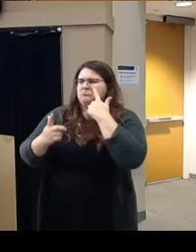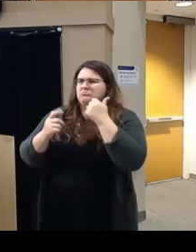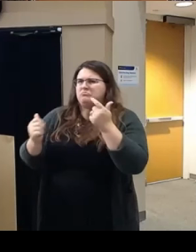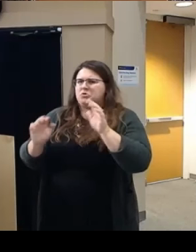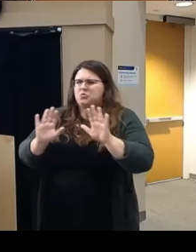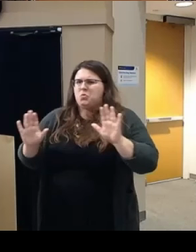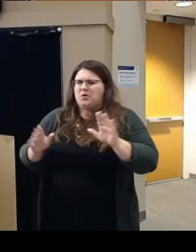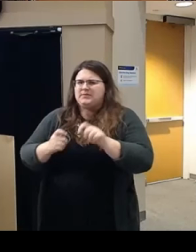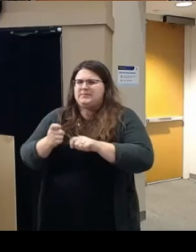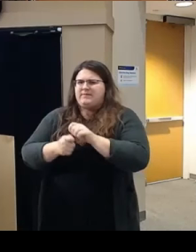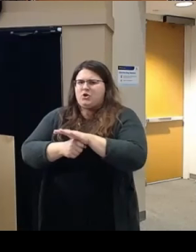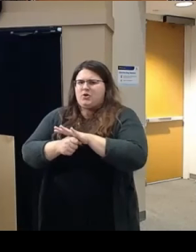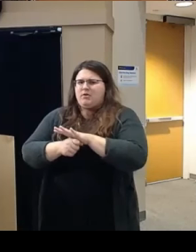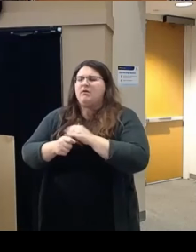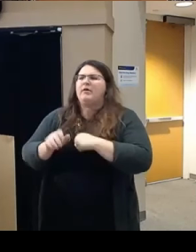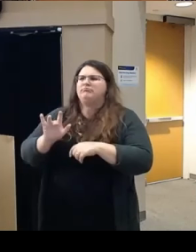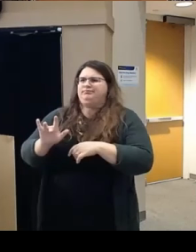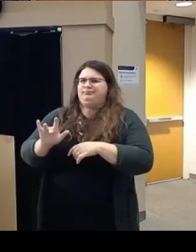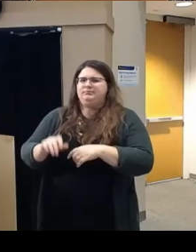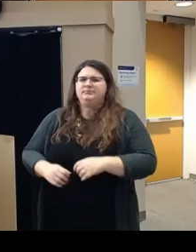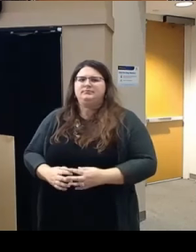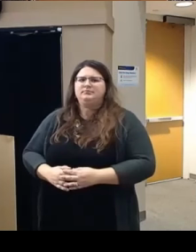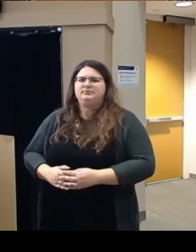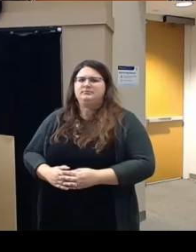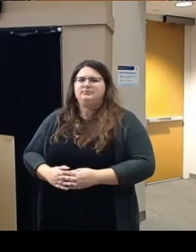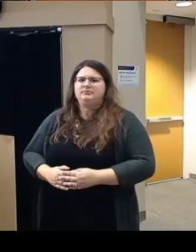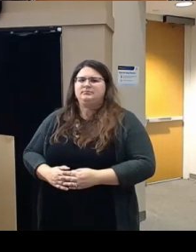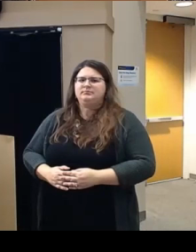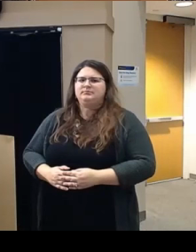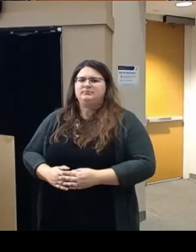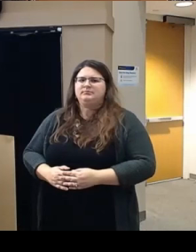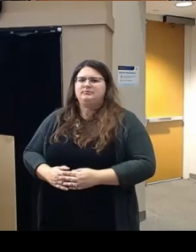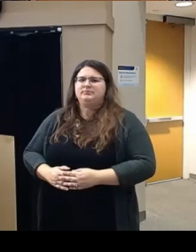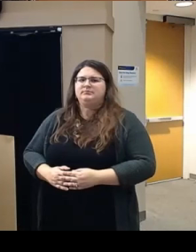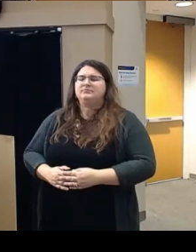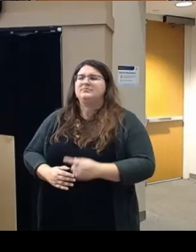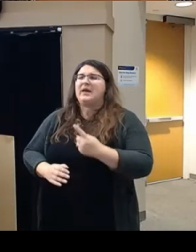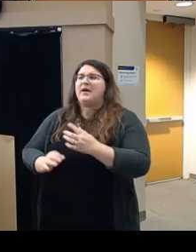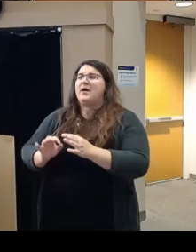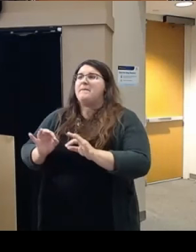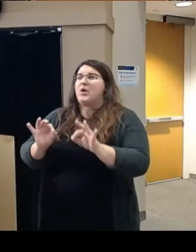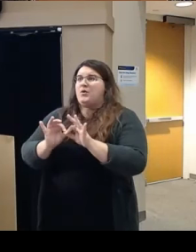I'm going to select and then one important thing to make sure to do when you open your episode is